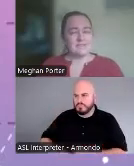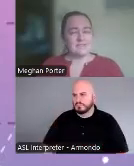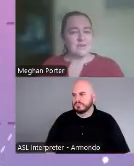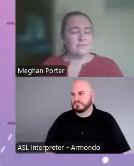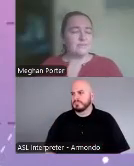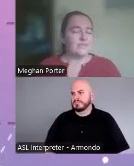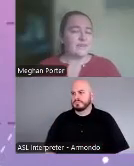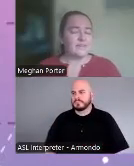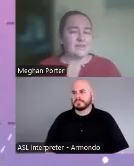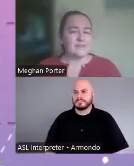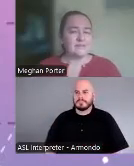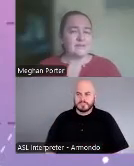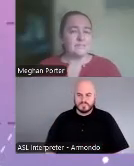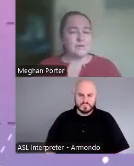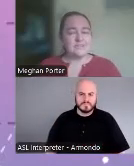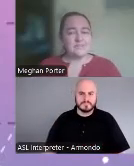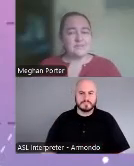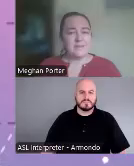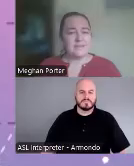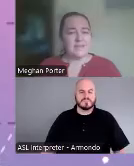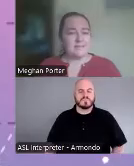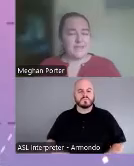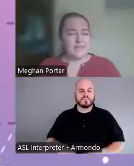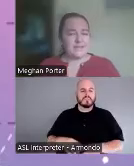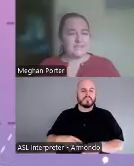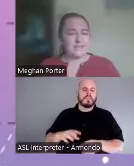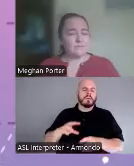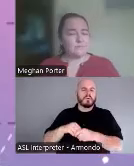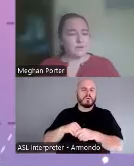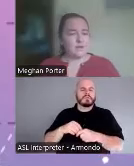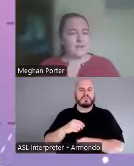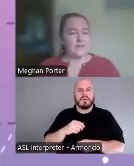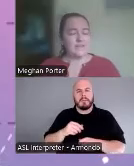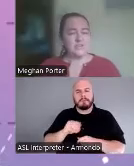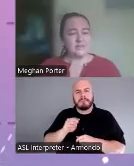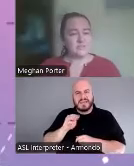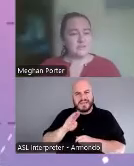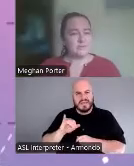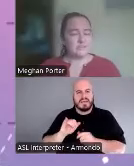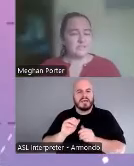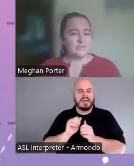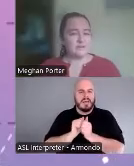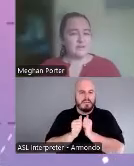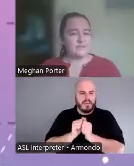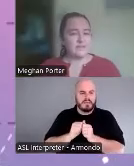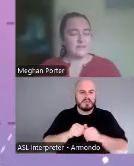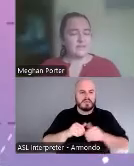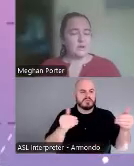So the components of the mini-campaign itself were an introductory post with a graphic.